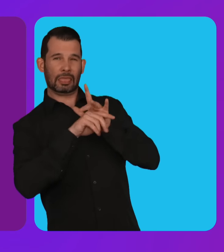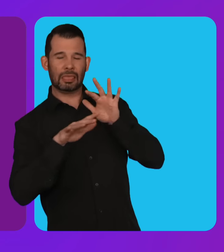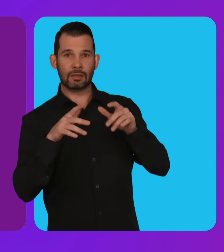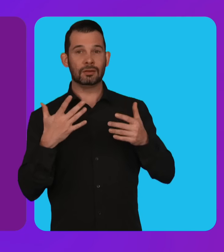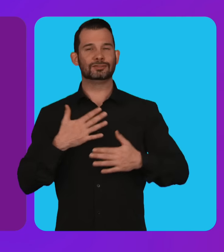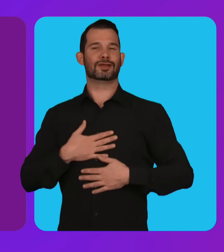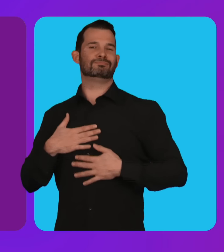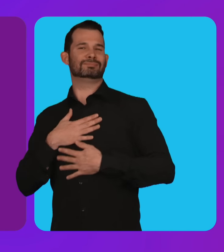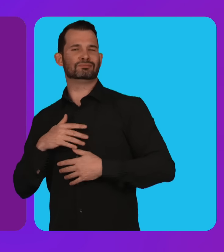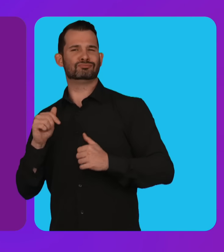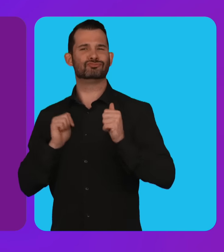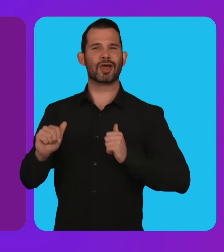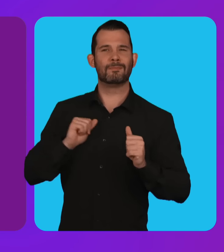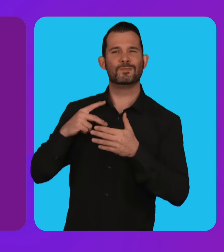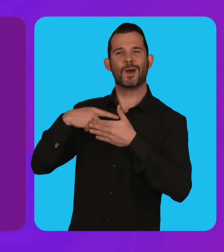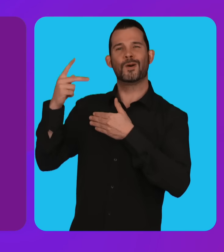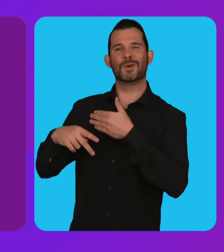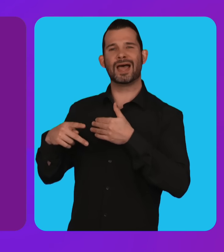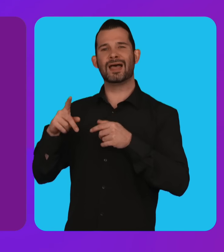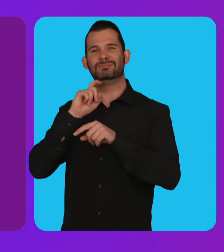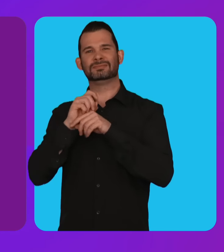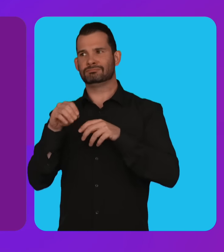providing moments where people still come together.